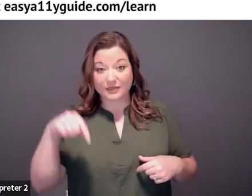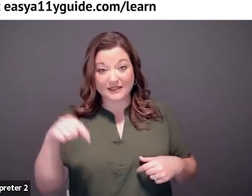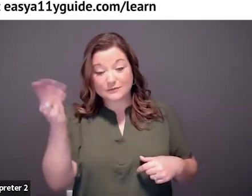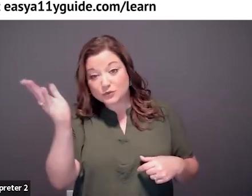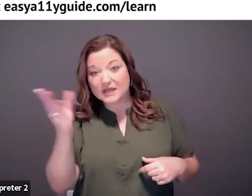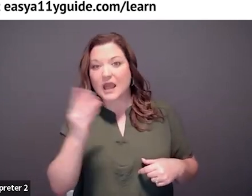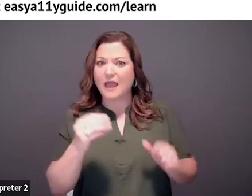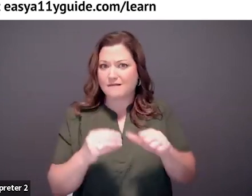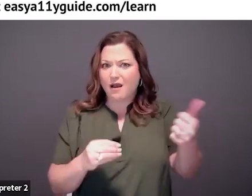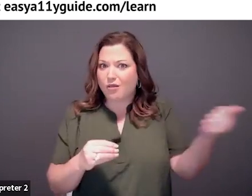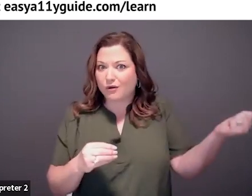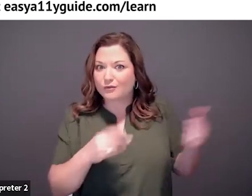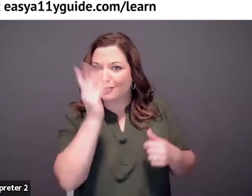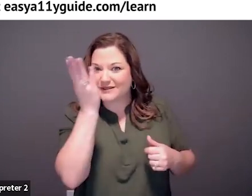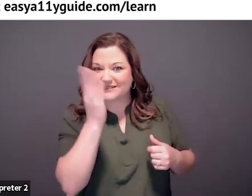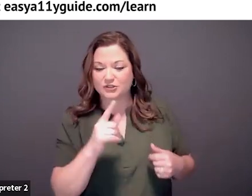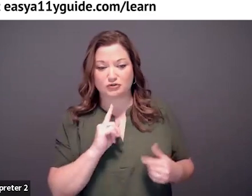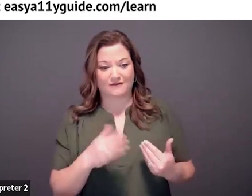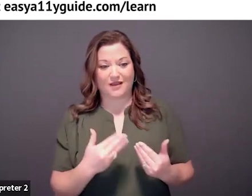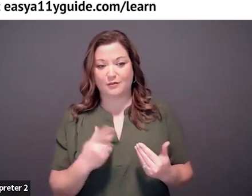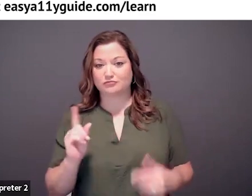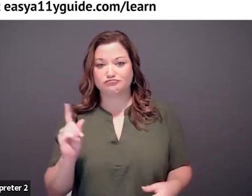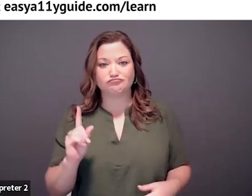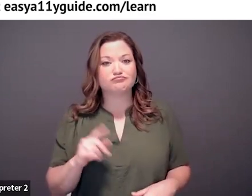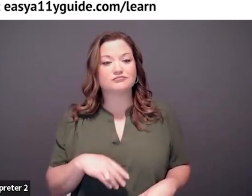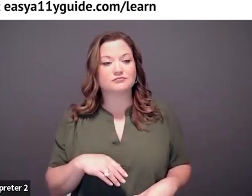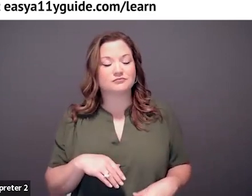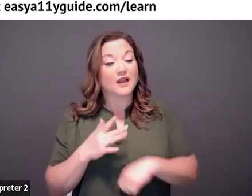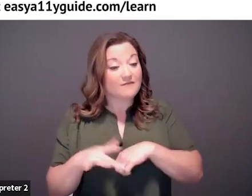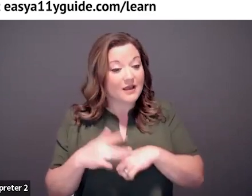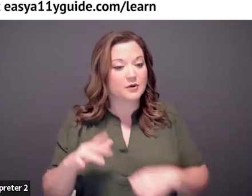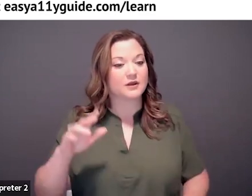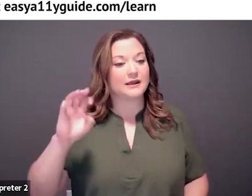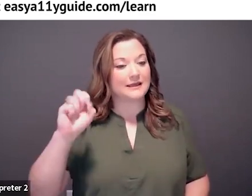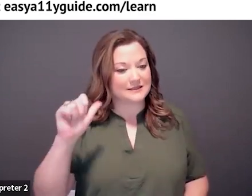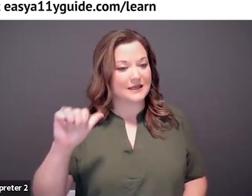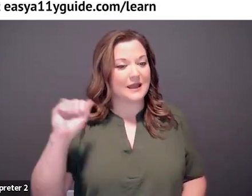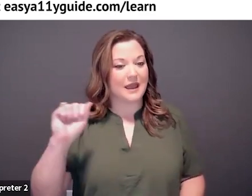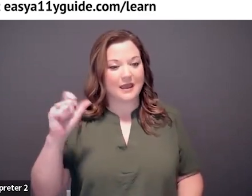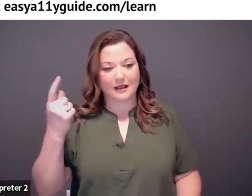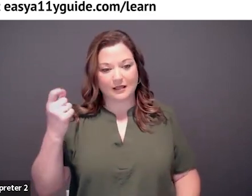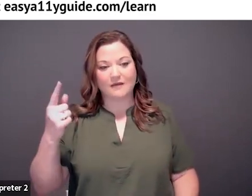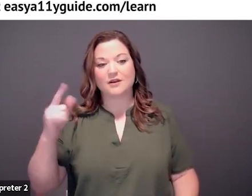are available at easya11yguide.com/learn.